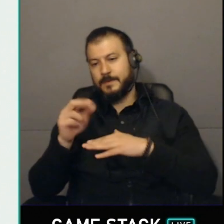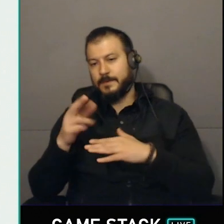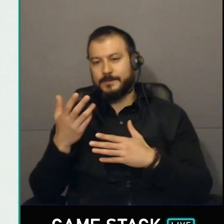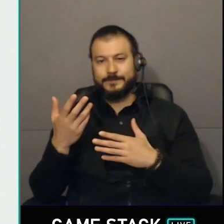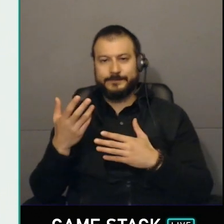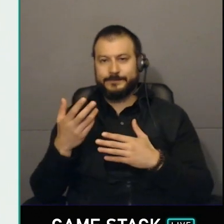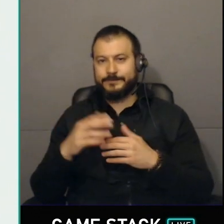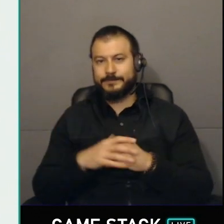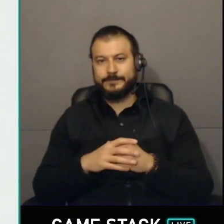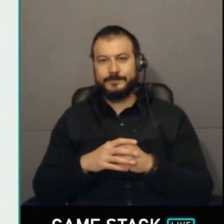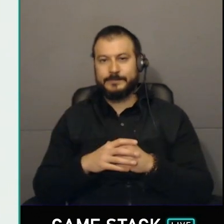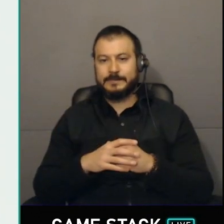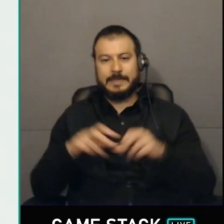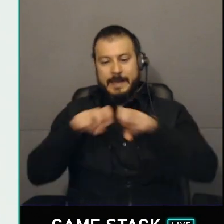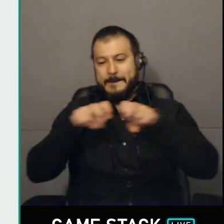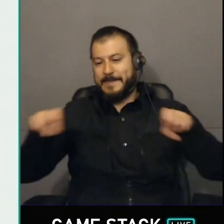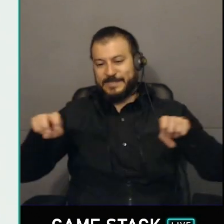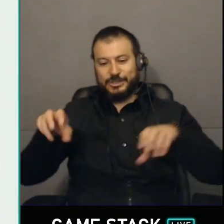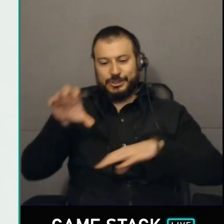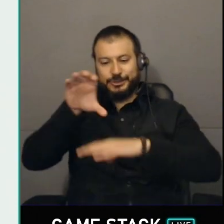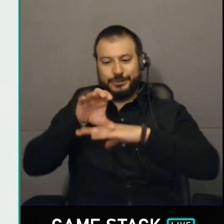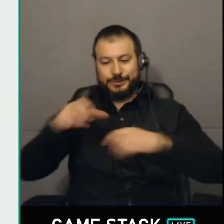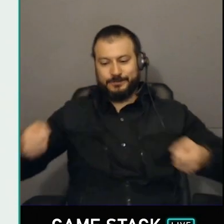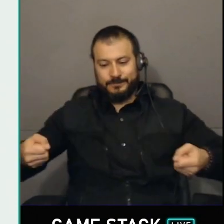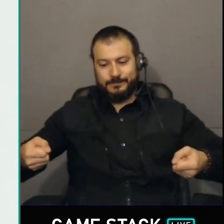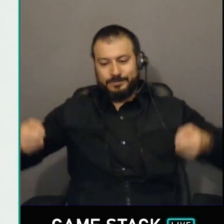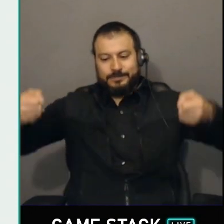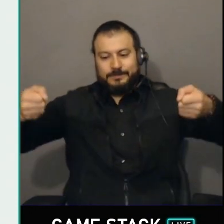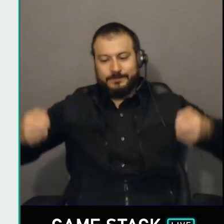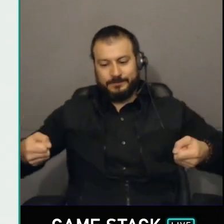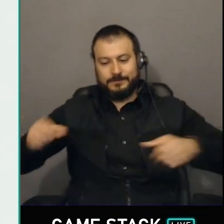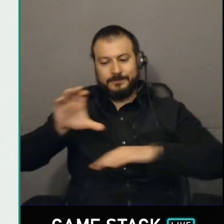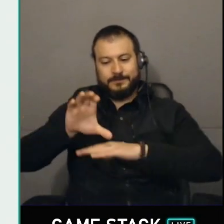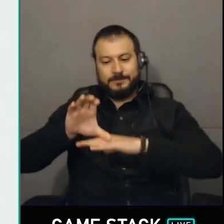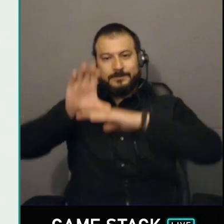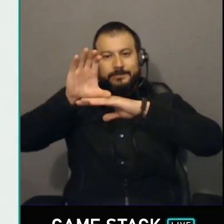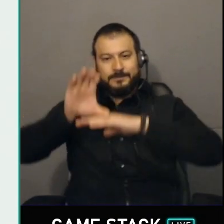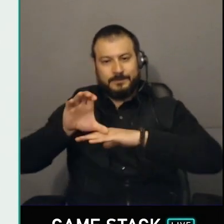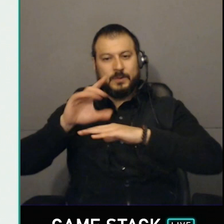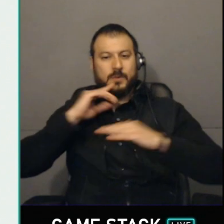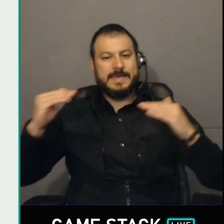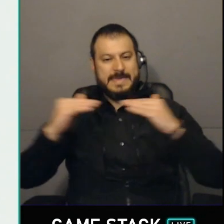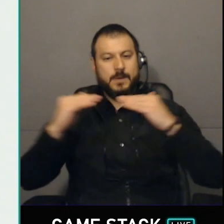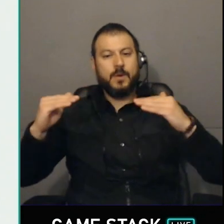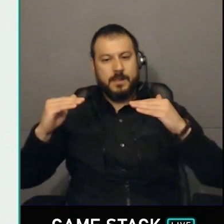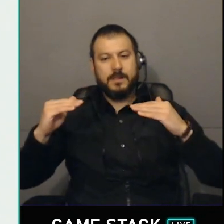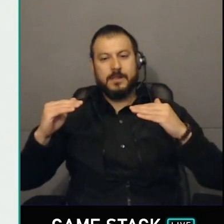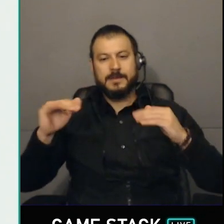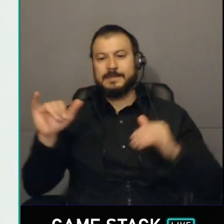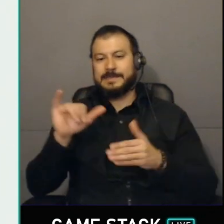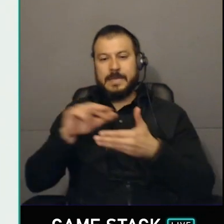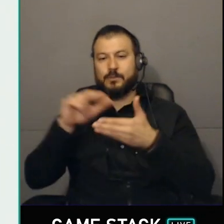bench or something, and we had two people lifting each side of the bench, it's going to give us the same result as lifting it